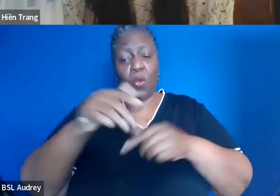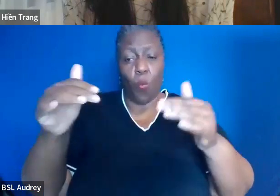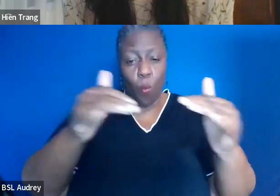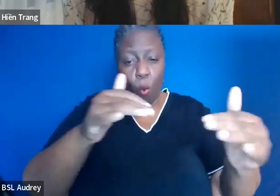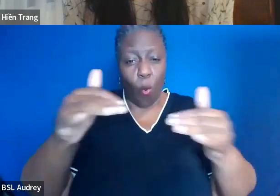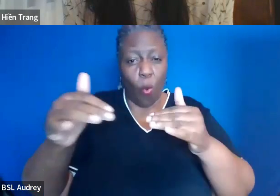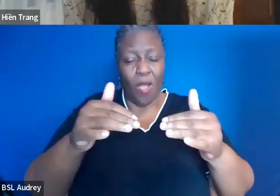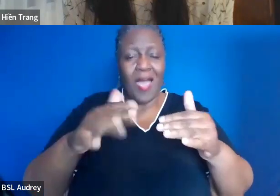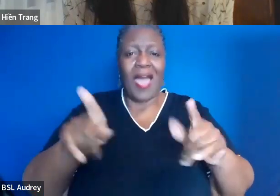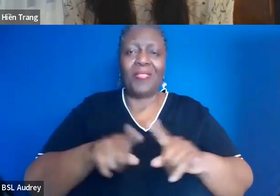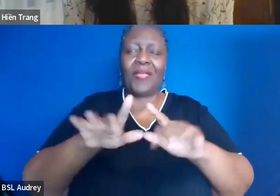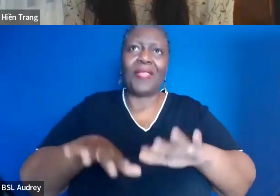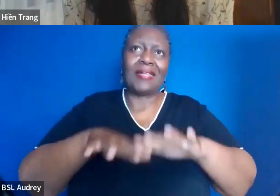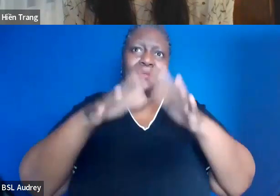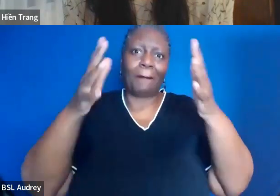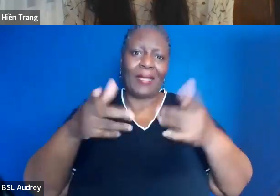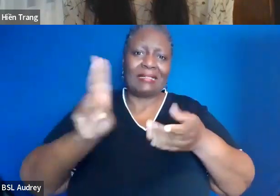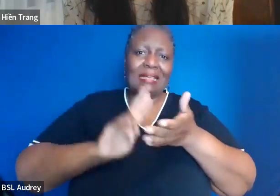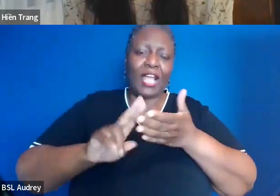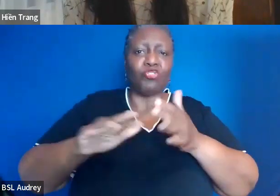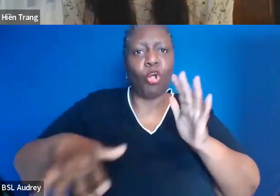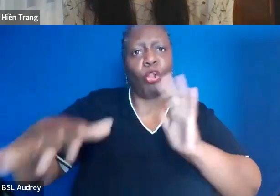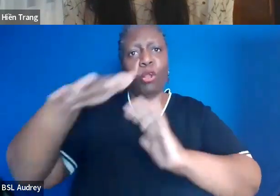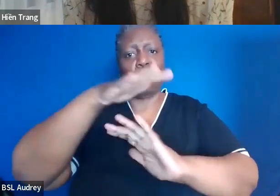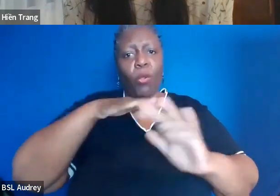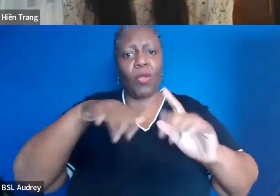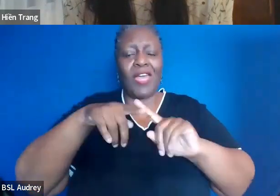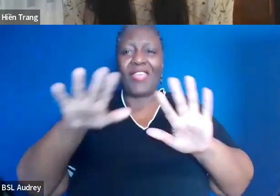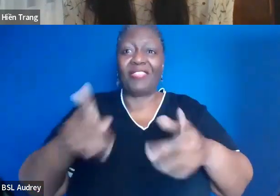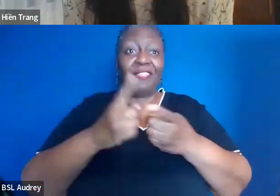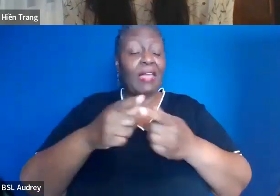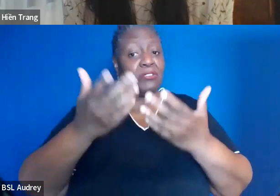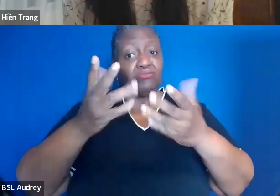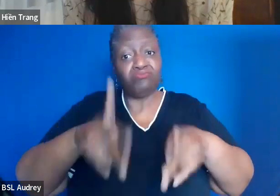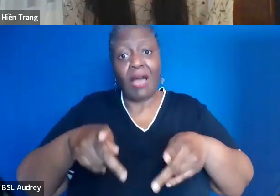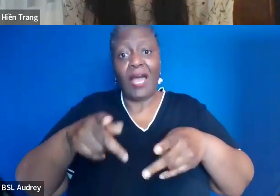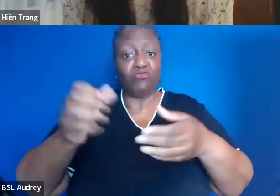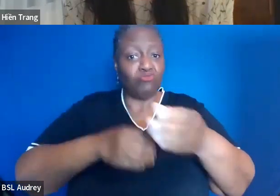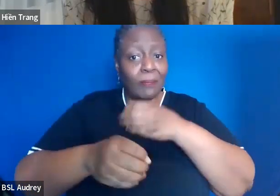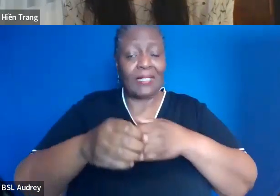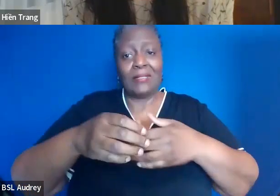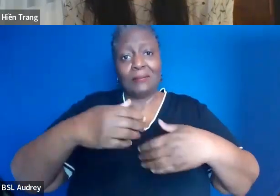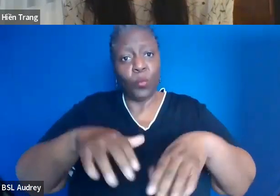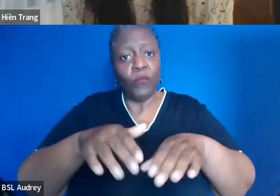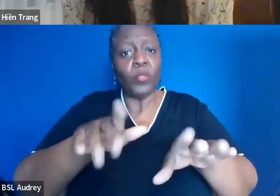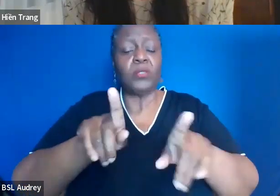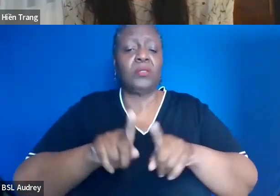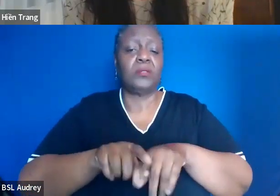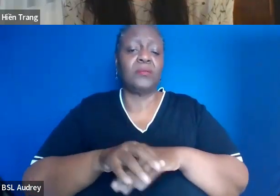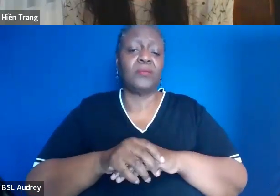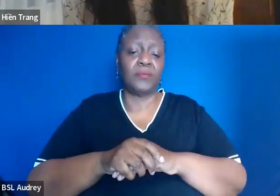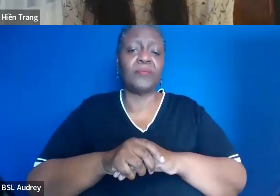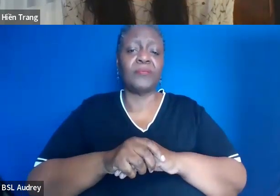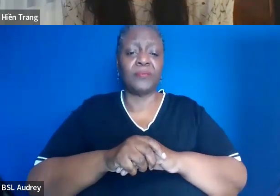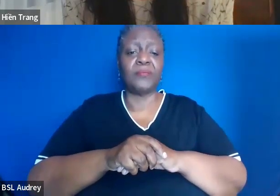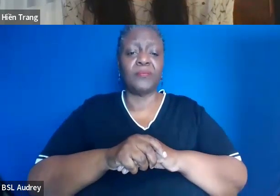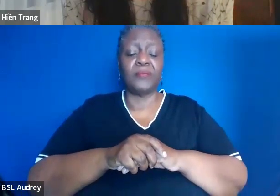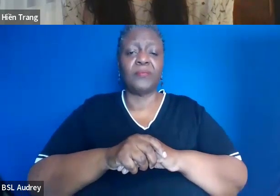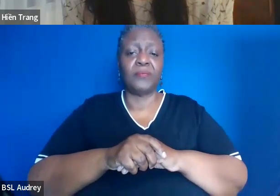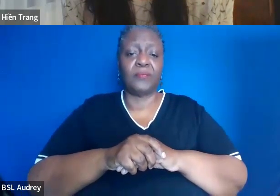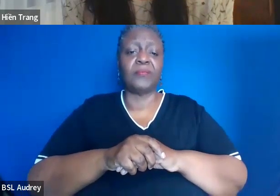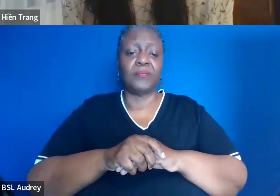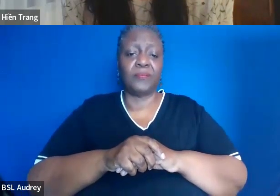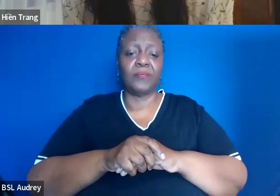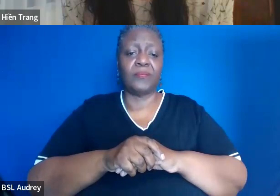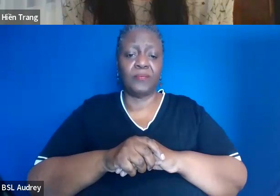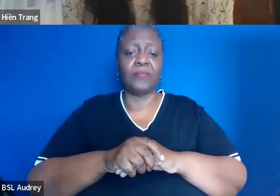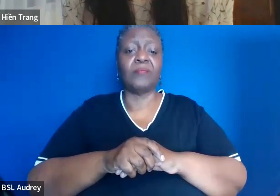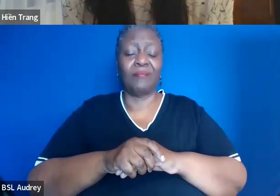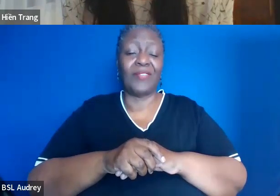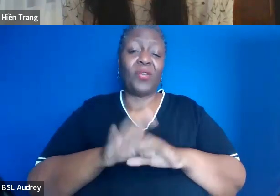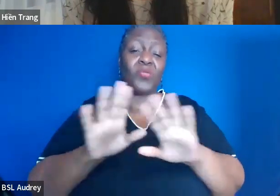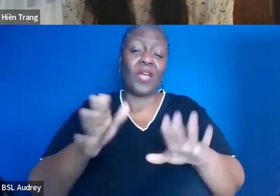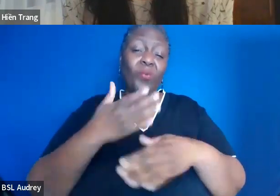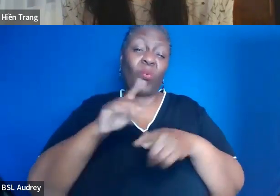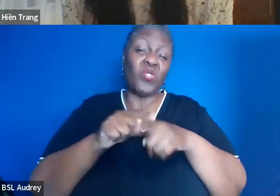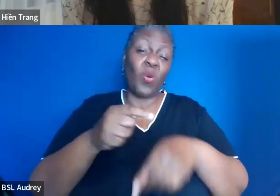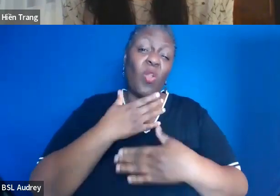bigger cosmological backdrop of um of this impermanence and um yeah of vlogging longing